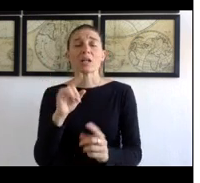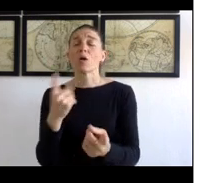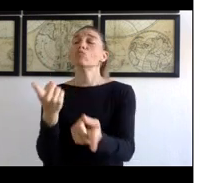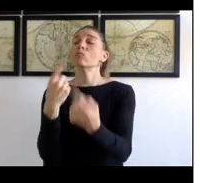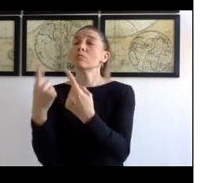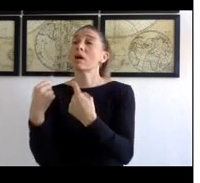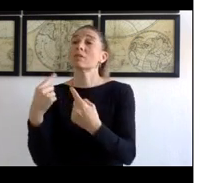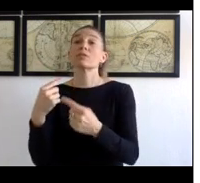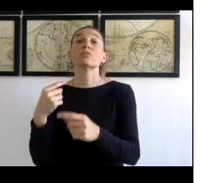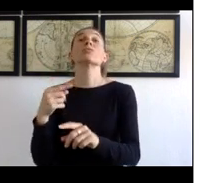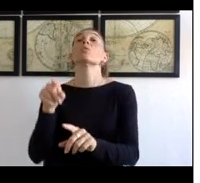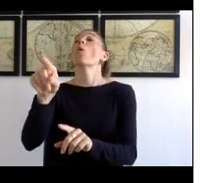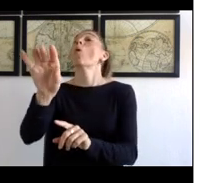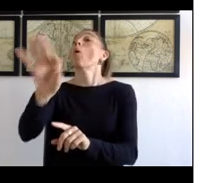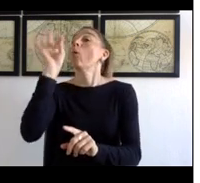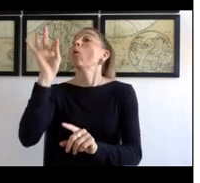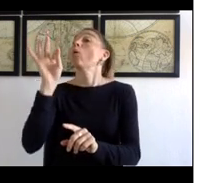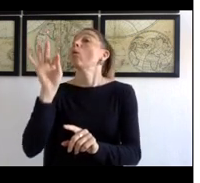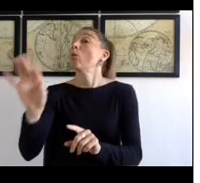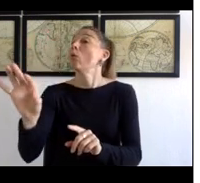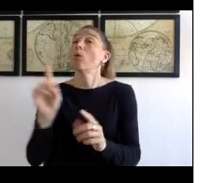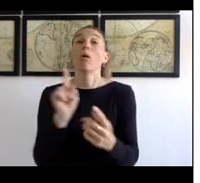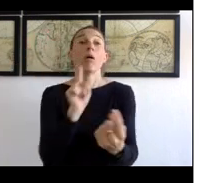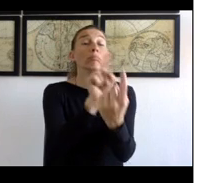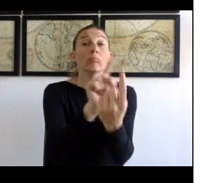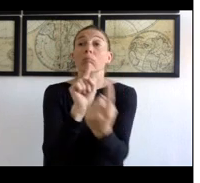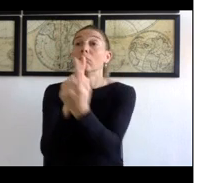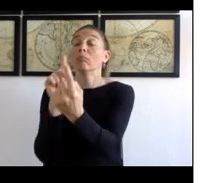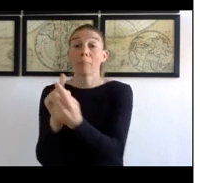during the time of the interview, especially when it's being used